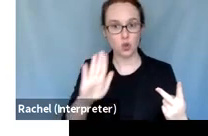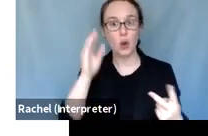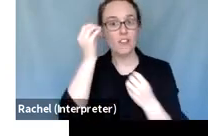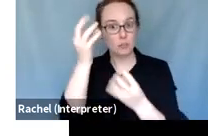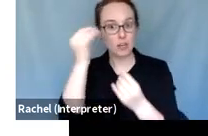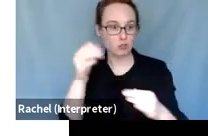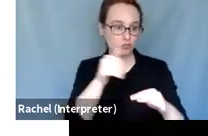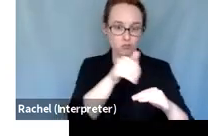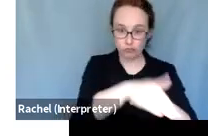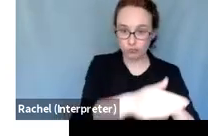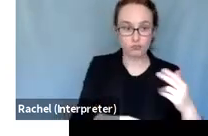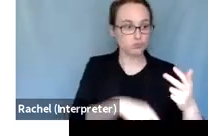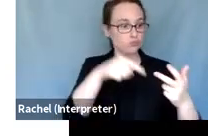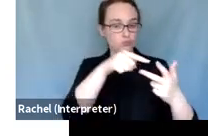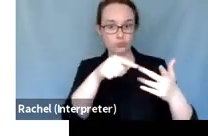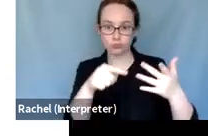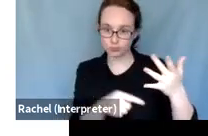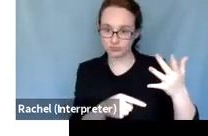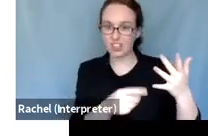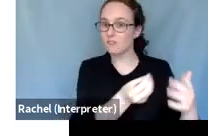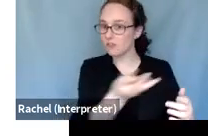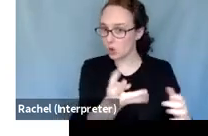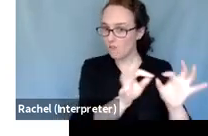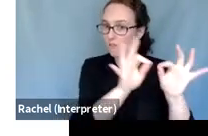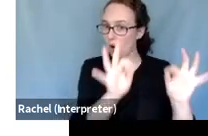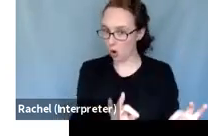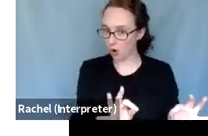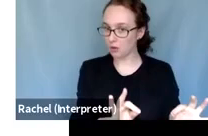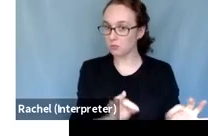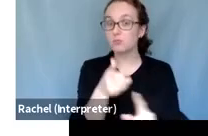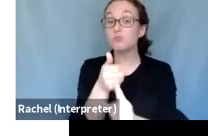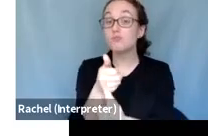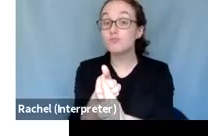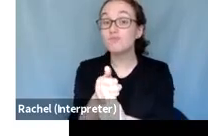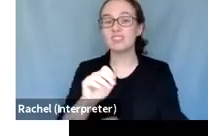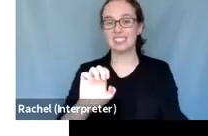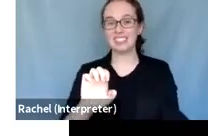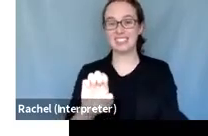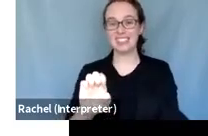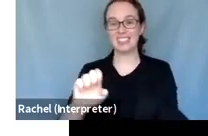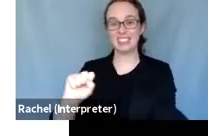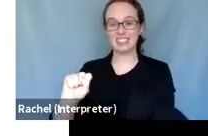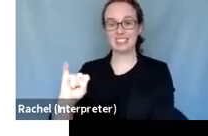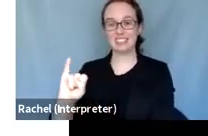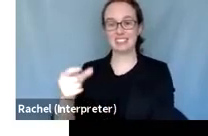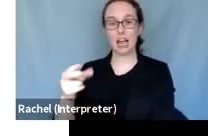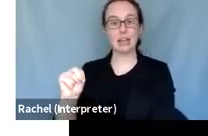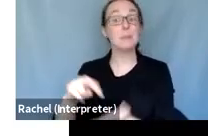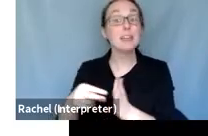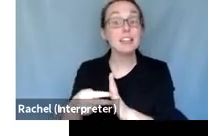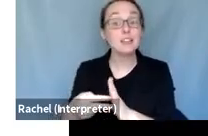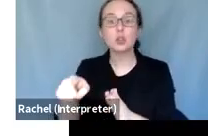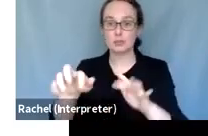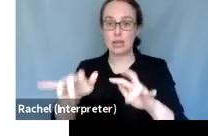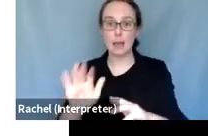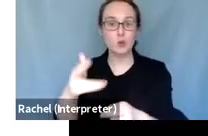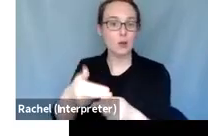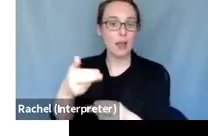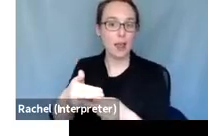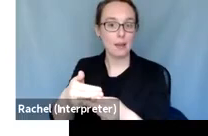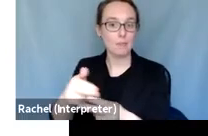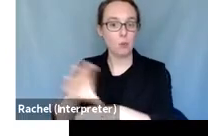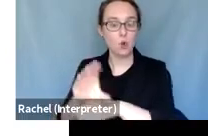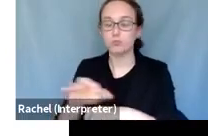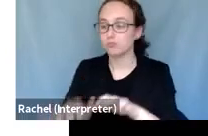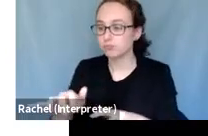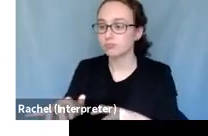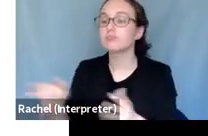Sage Talbot: all the intake forms. So those must be e-signed in order to move forward to get to your accommodations. So if you haven't logged in, yet, you're going to see this screen first